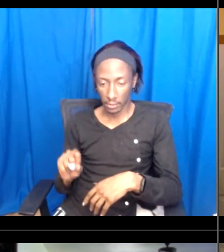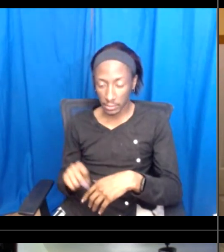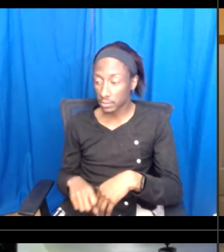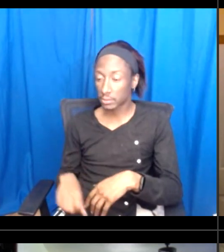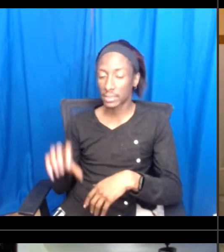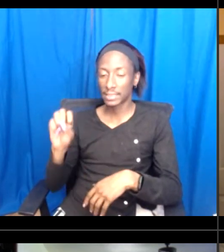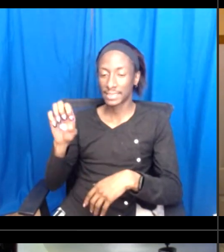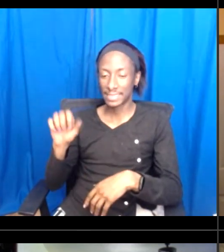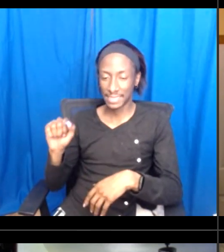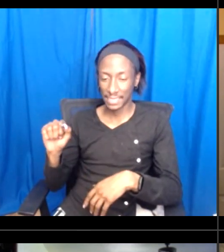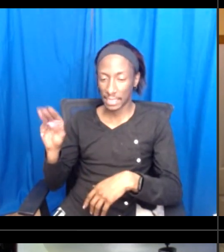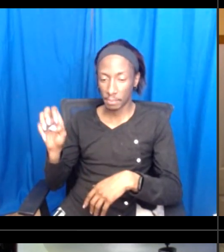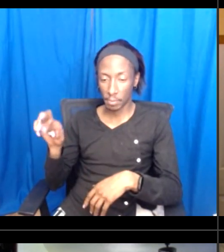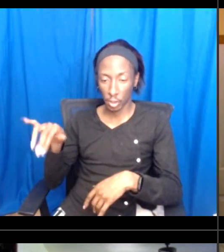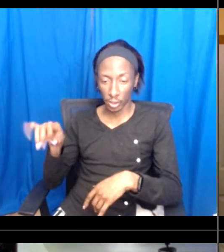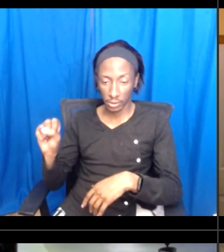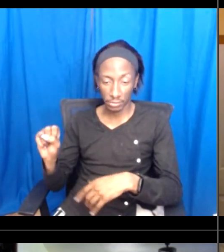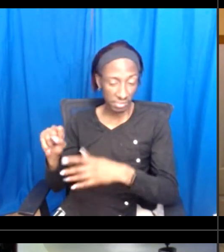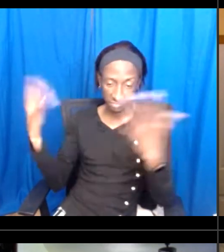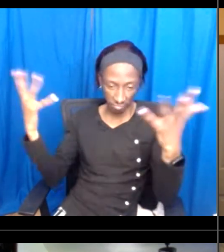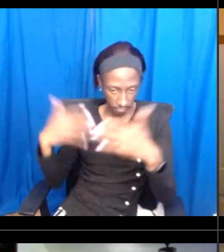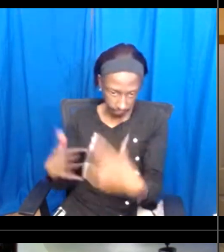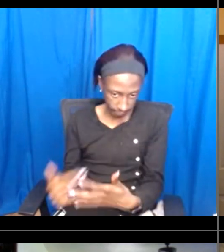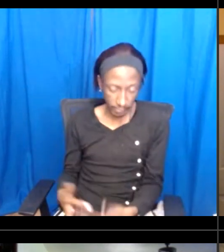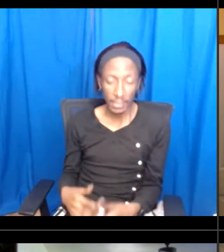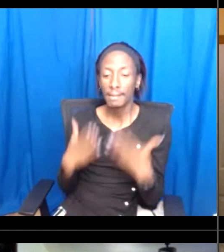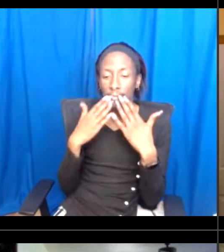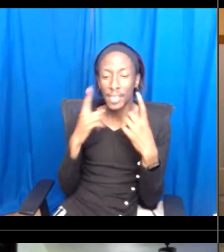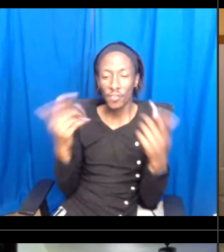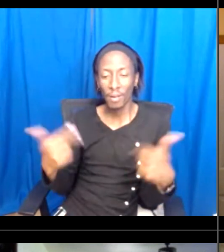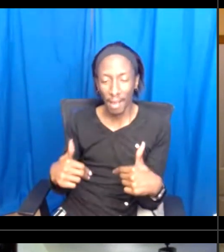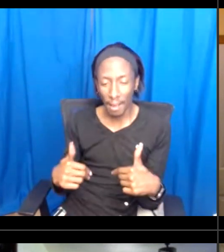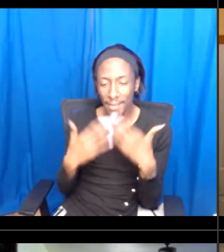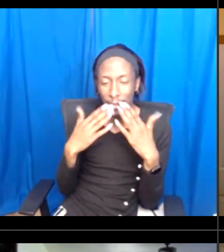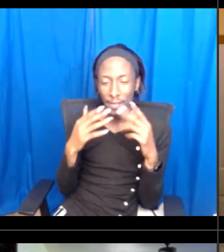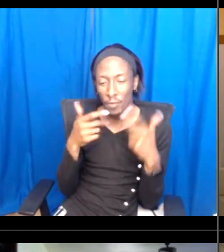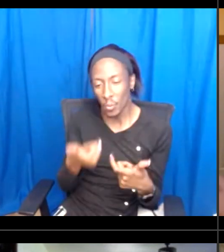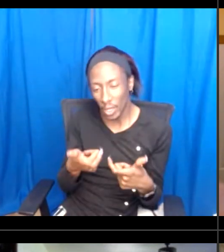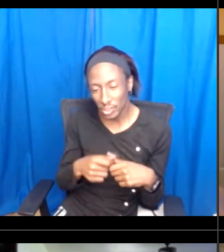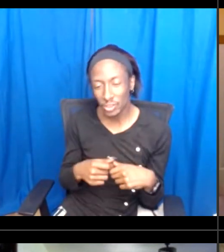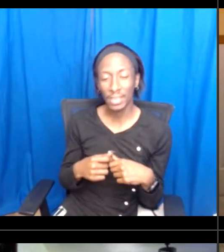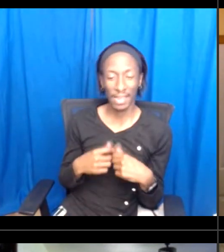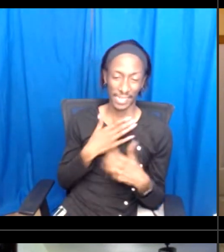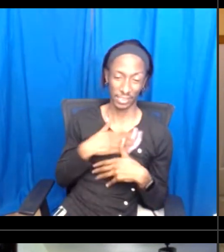and being here with us today. Really loved seeing you all and have a great weekend.